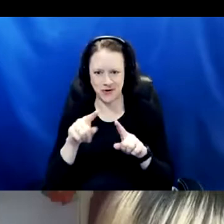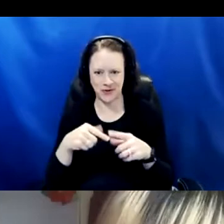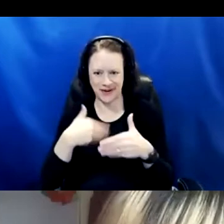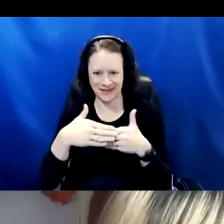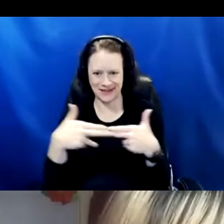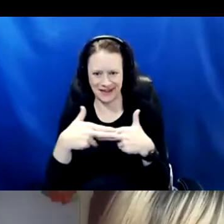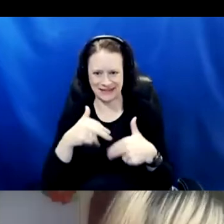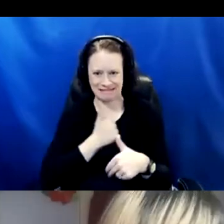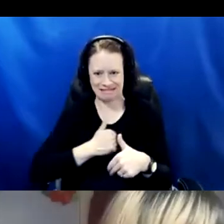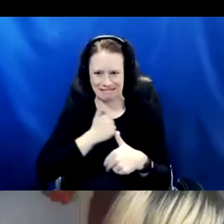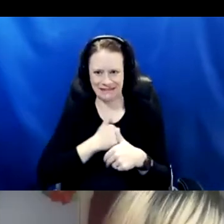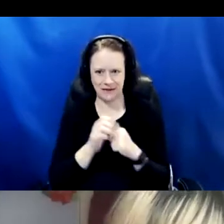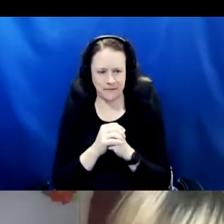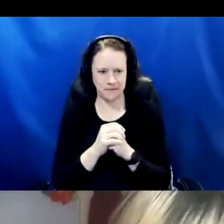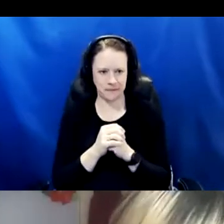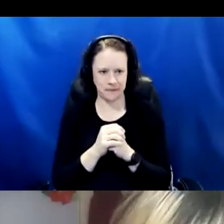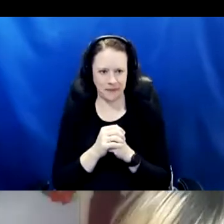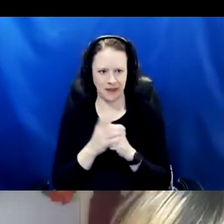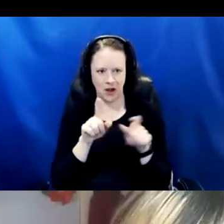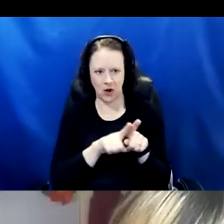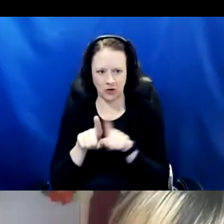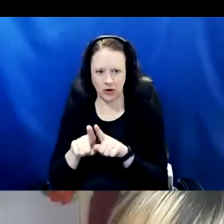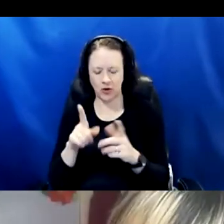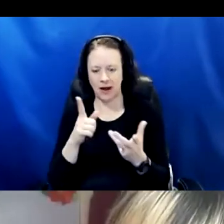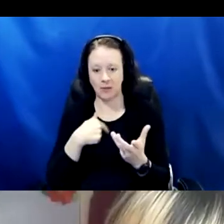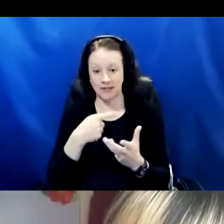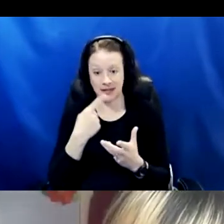Thank you. I would also say that if everybody should keep in mind,